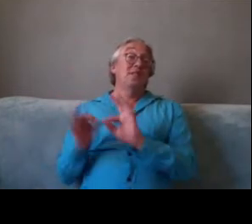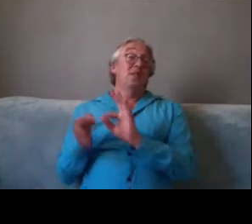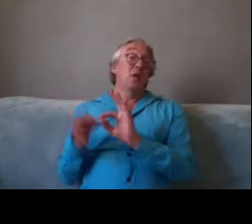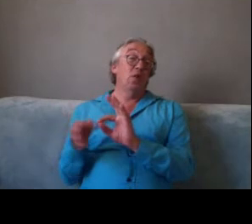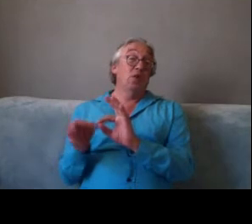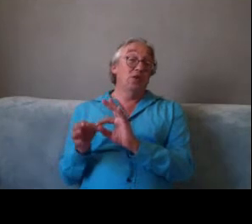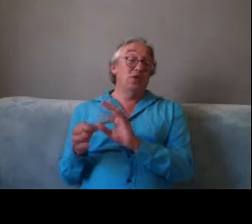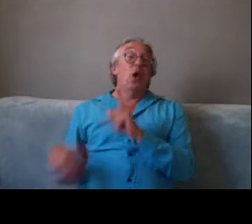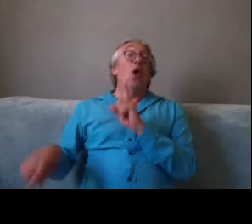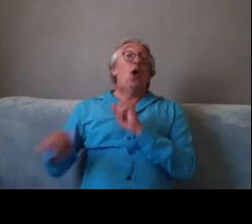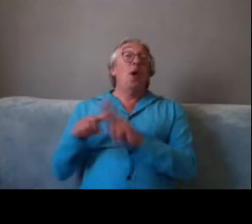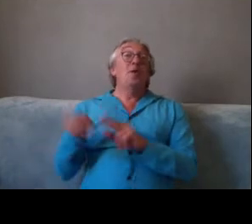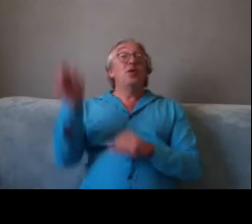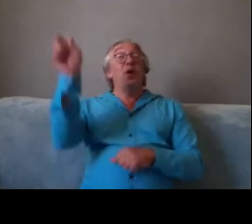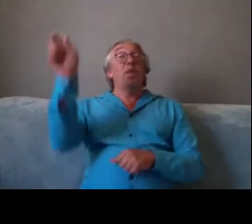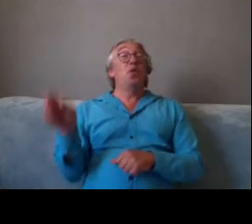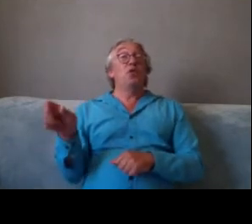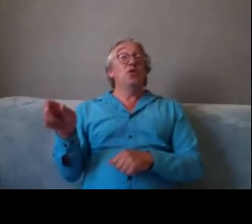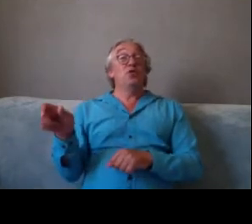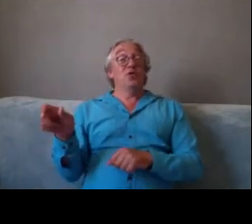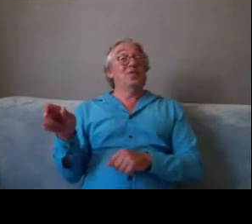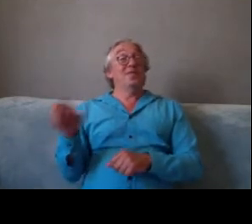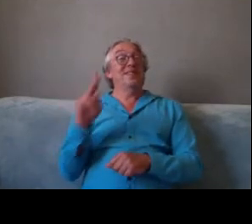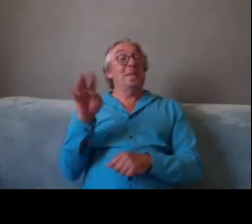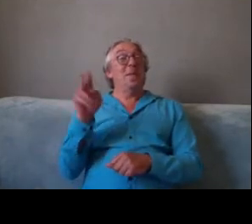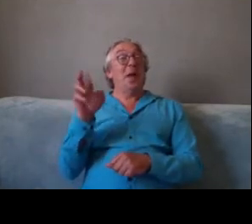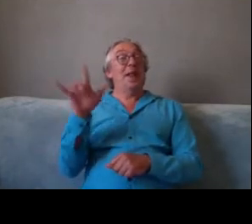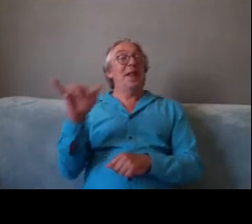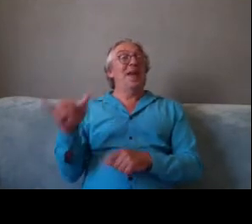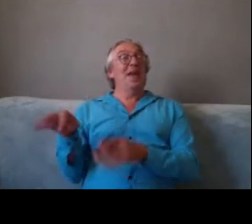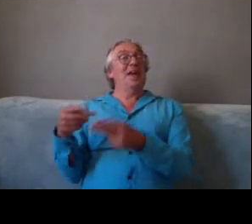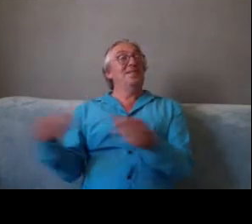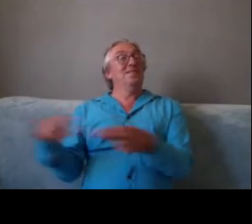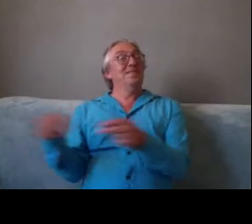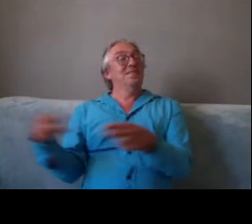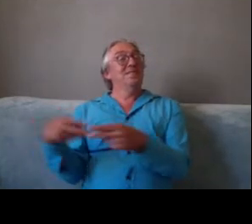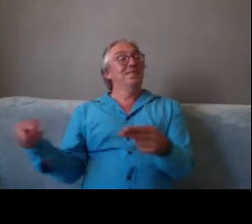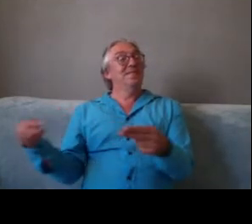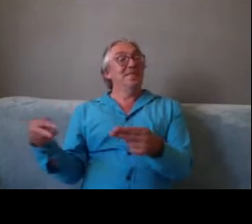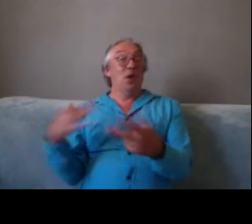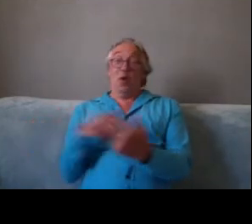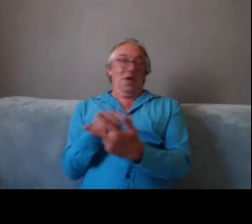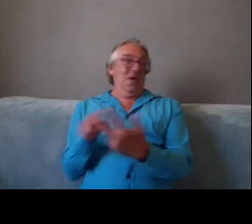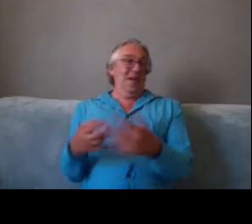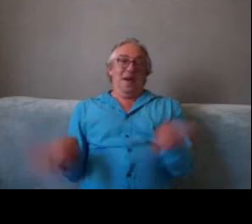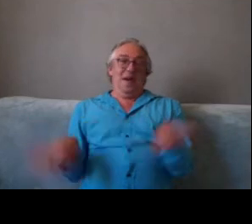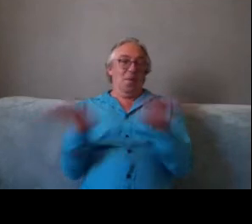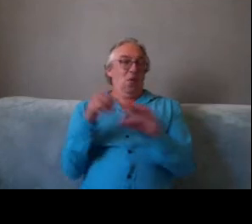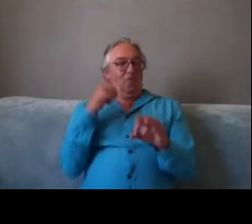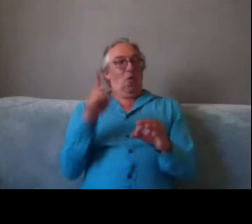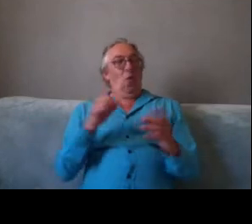which makes the access easier to the different services in the national systems without being reassessed.